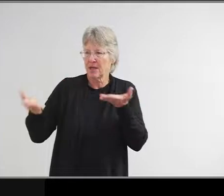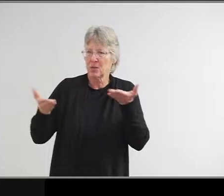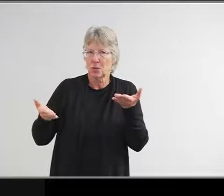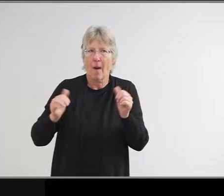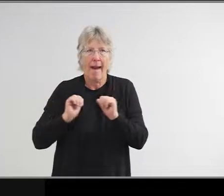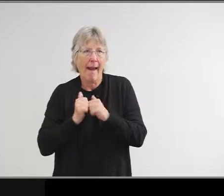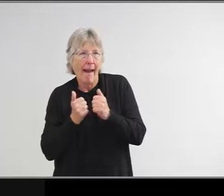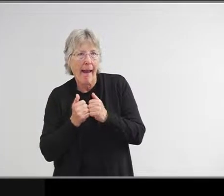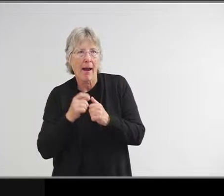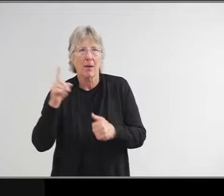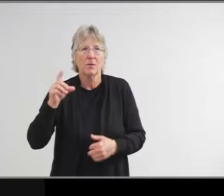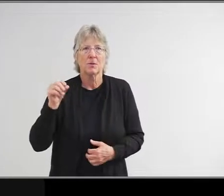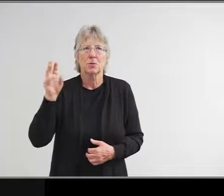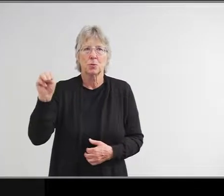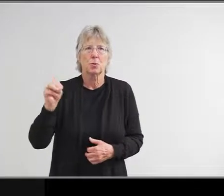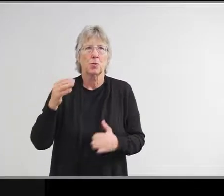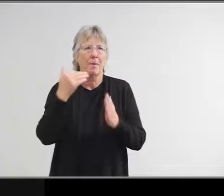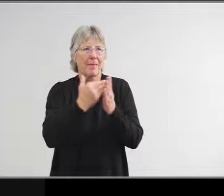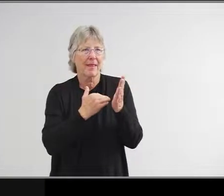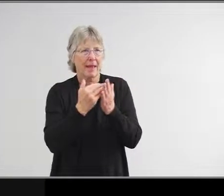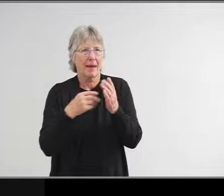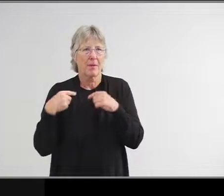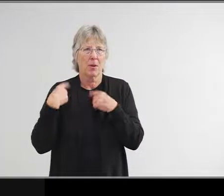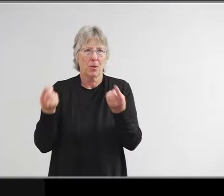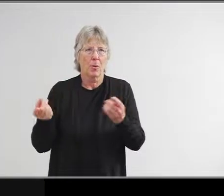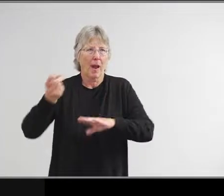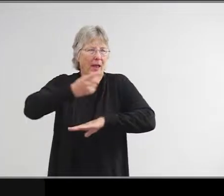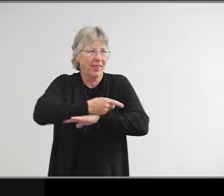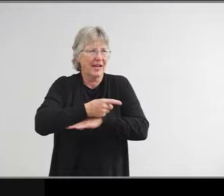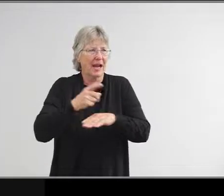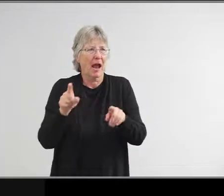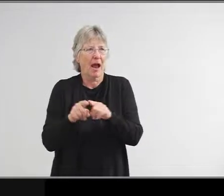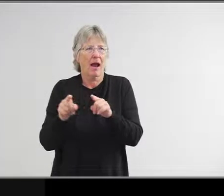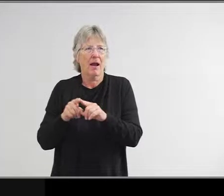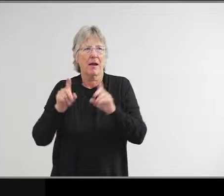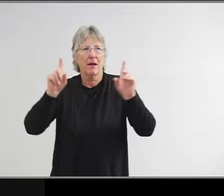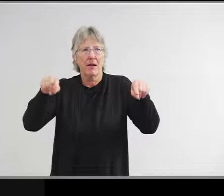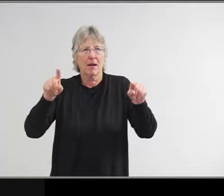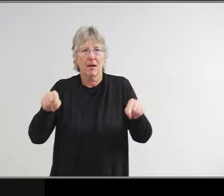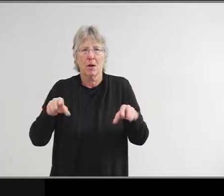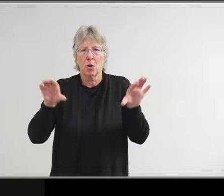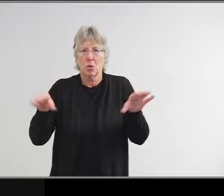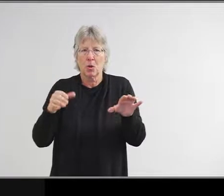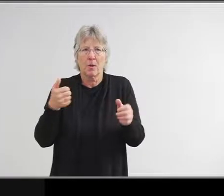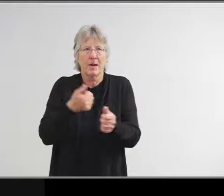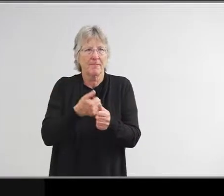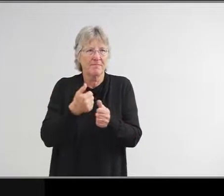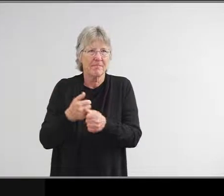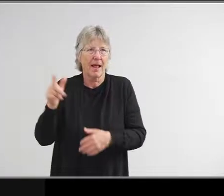for much of the academic day and with the remaining time, we are attending to our library duties such as curbside lending,